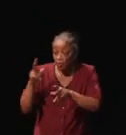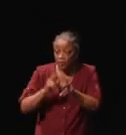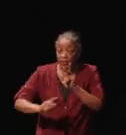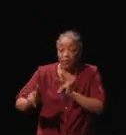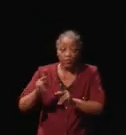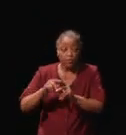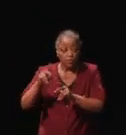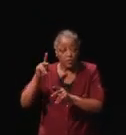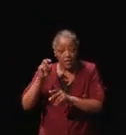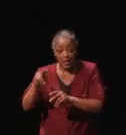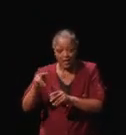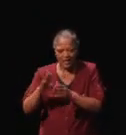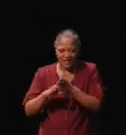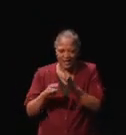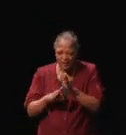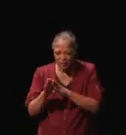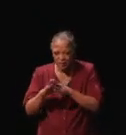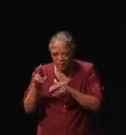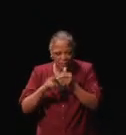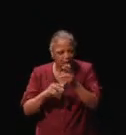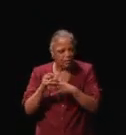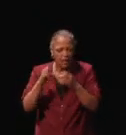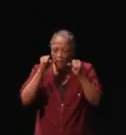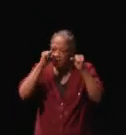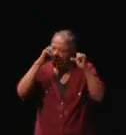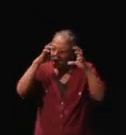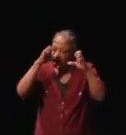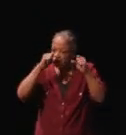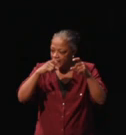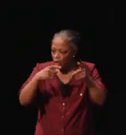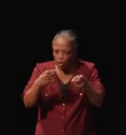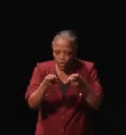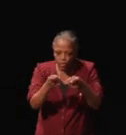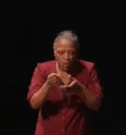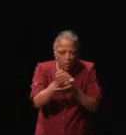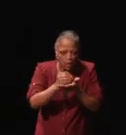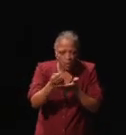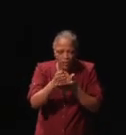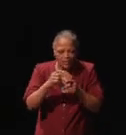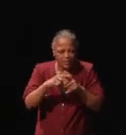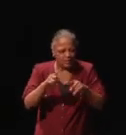He built a number of amazing controllers of all shapes and sizes.